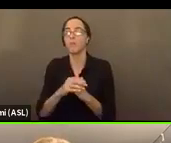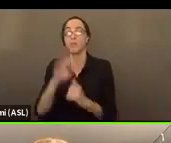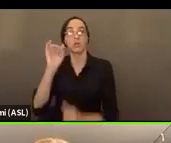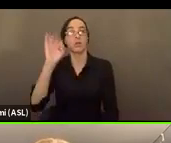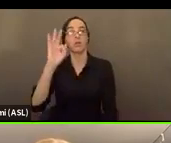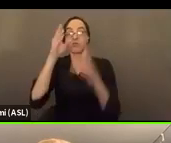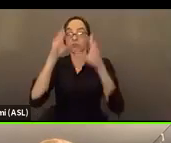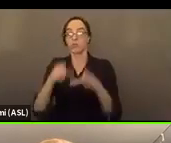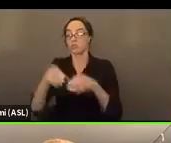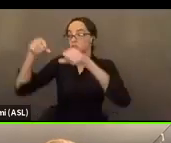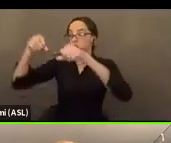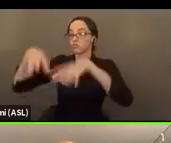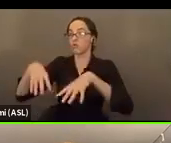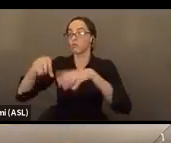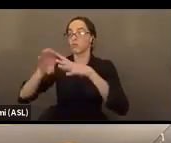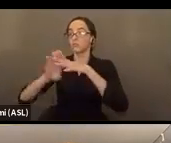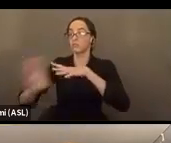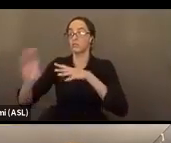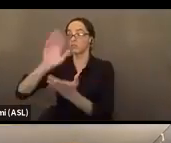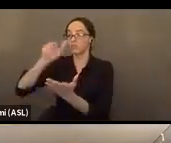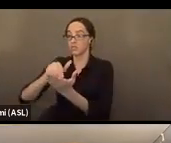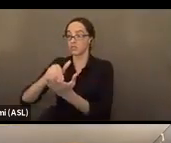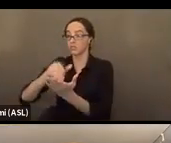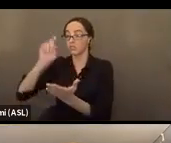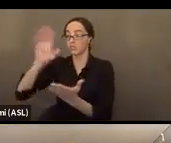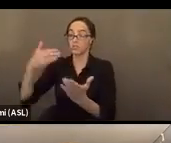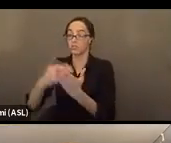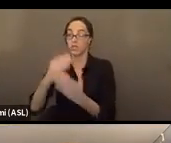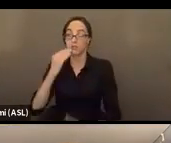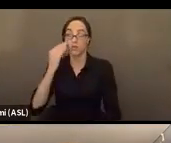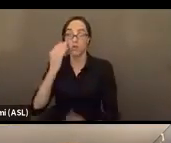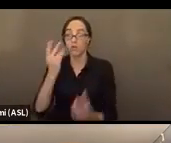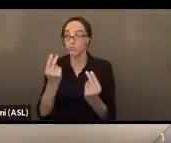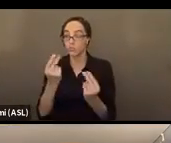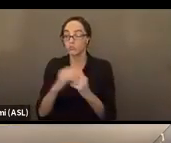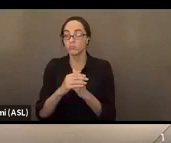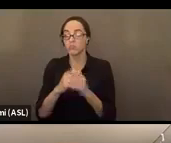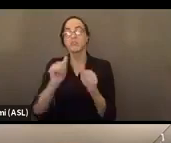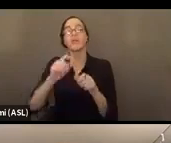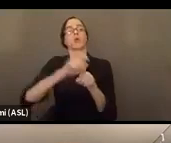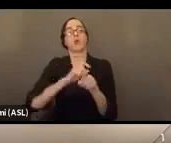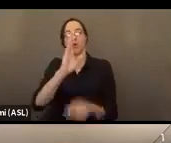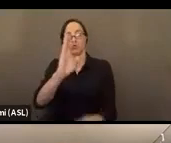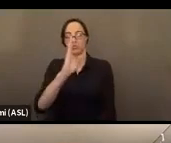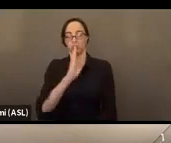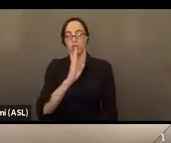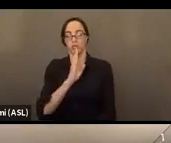what do you do you just call us directly i know some have you go back through the eoc